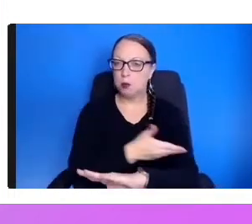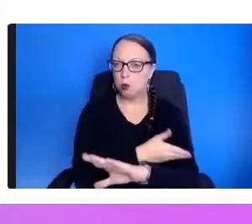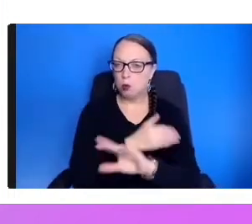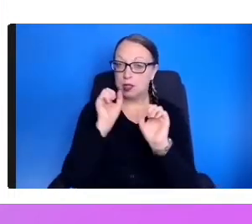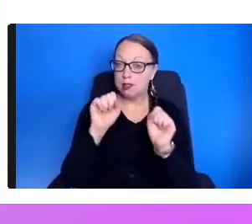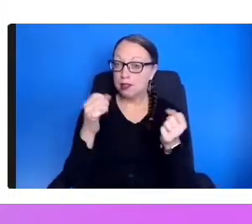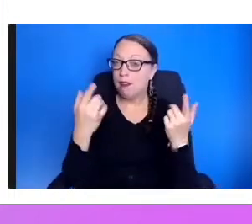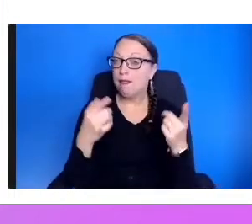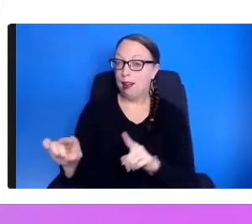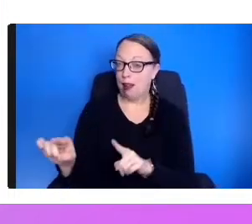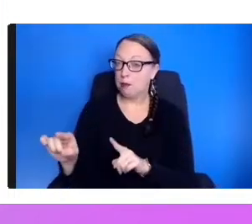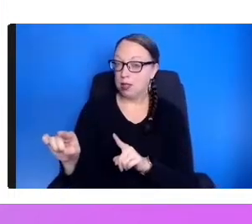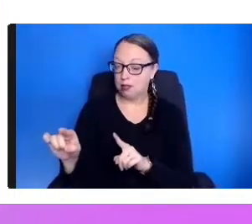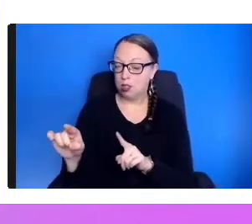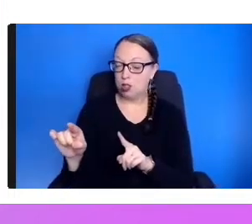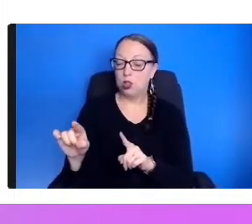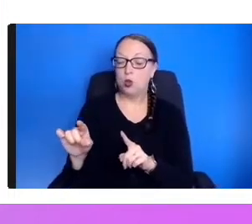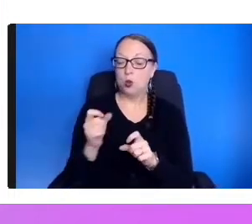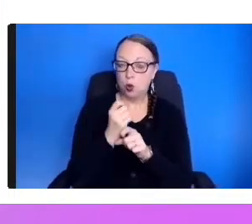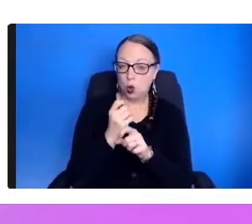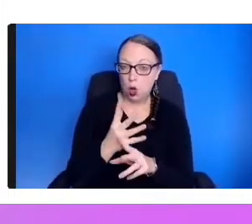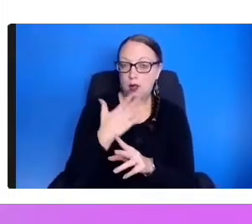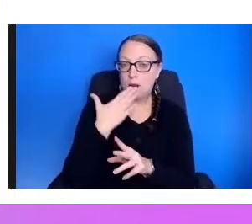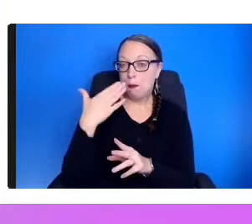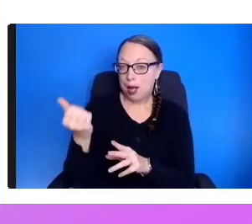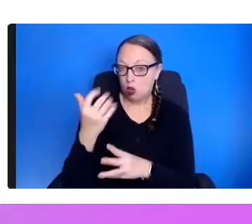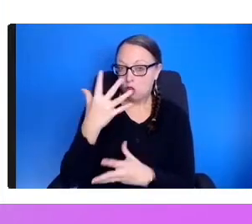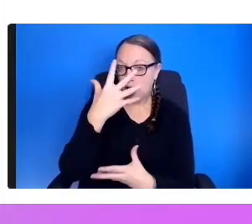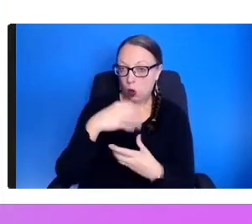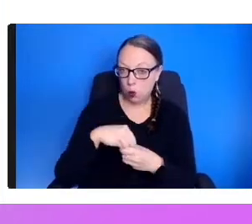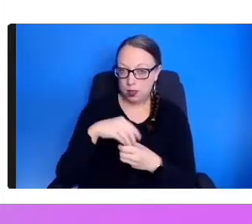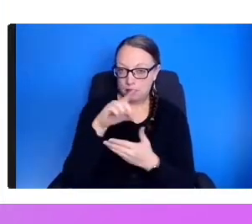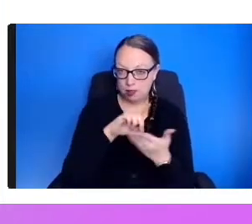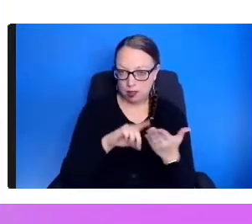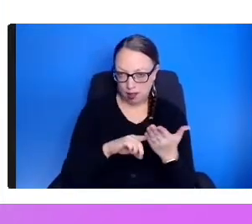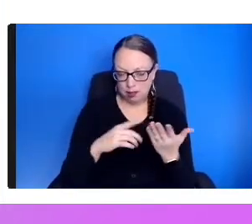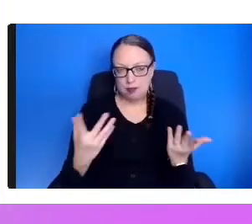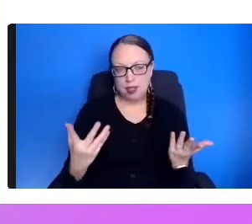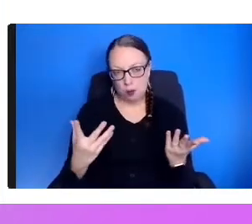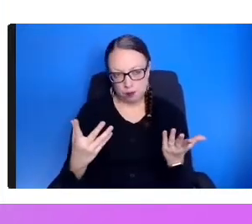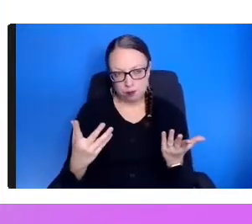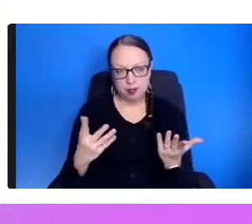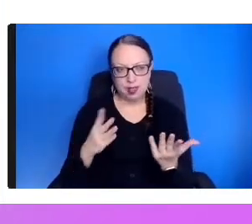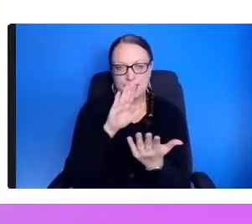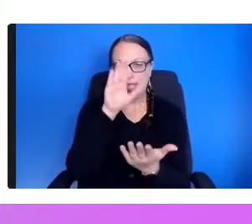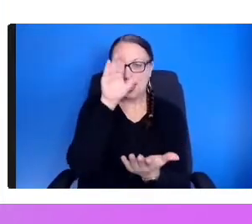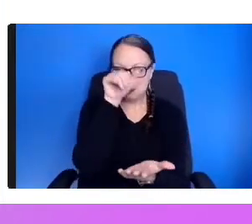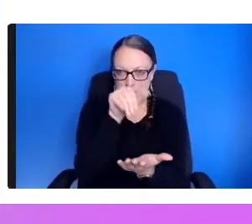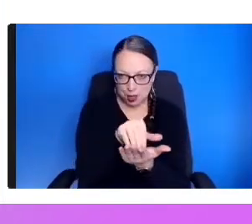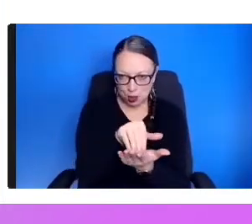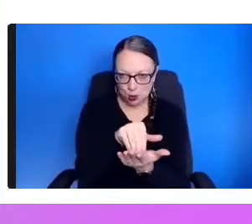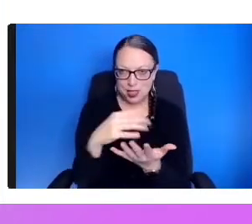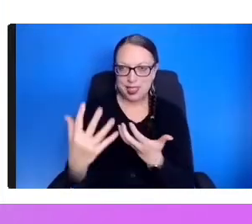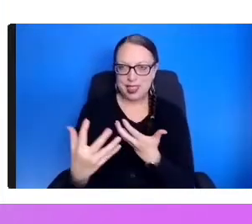to enable better inclusive design. Not surprisingly at the heart of this is the inclusive customer experience